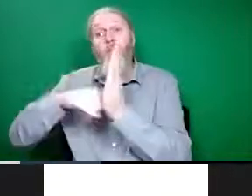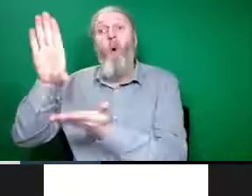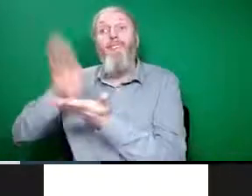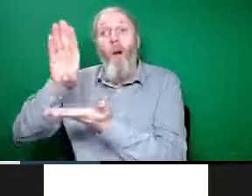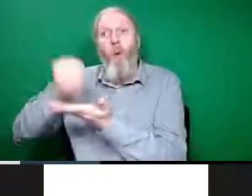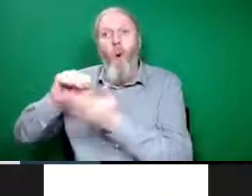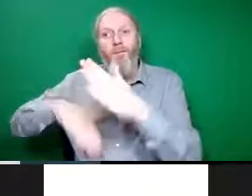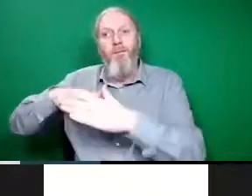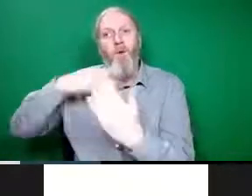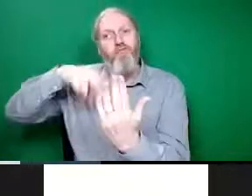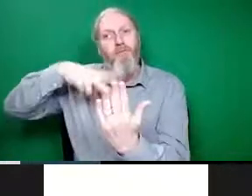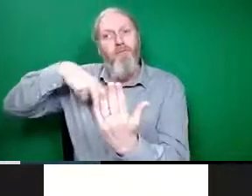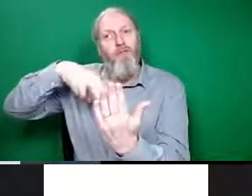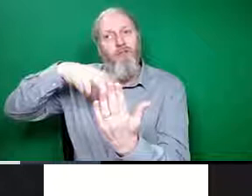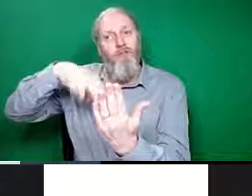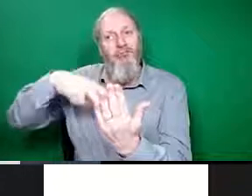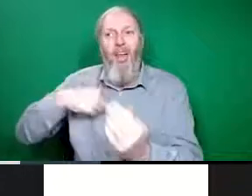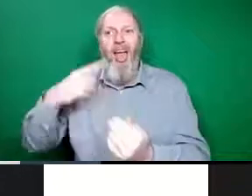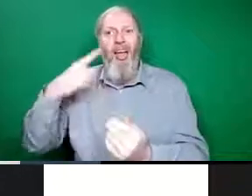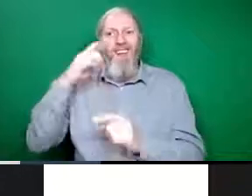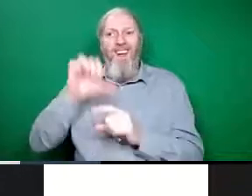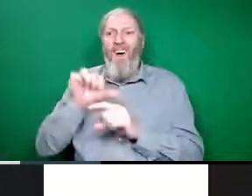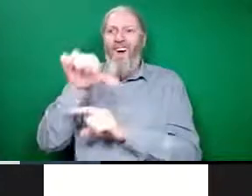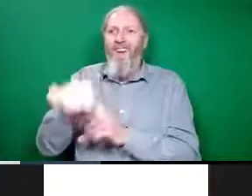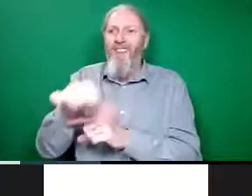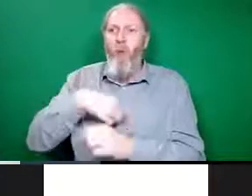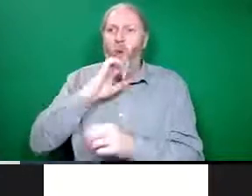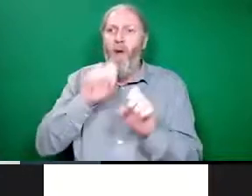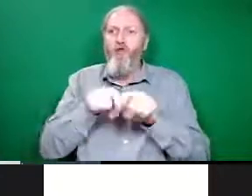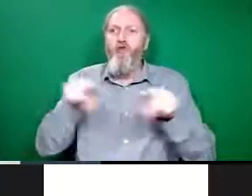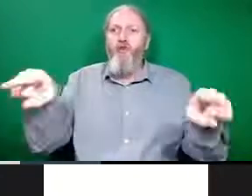think, an architect by training and an expert on high street regeneration.